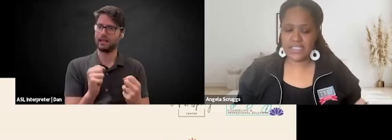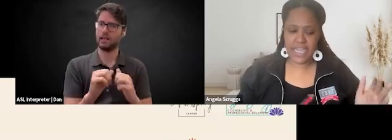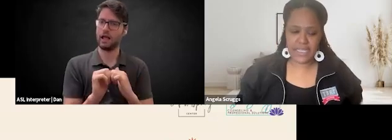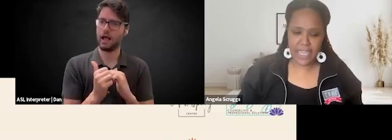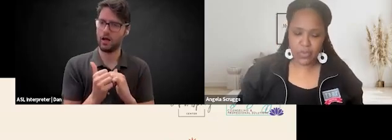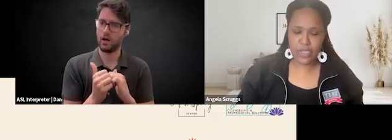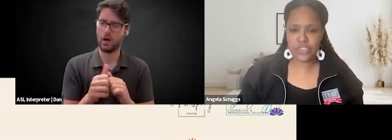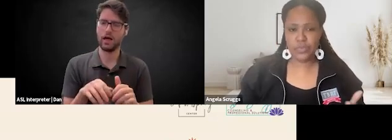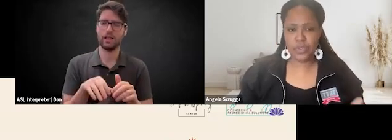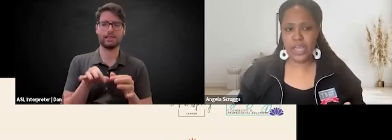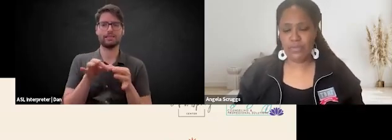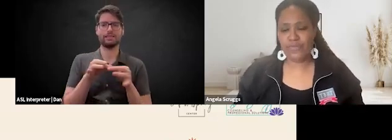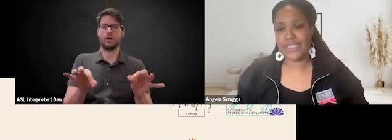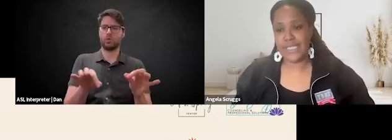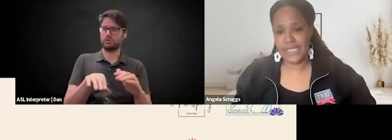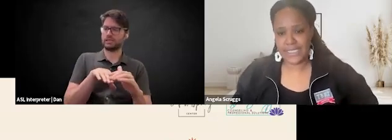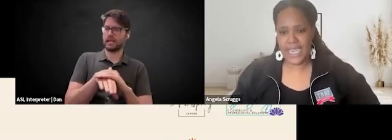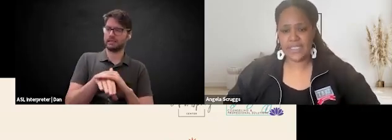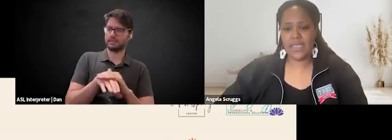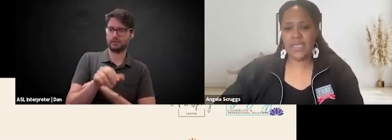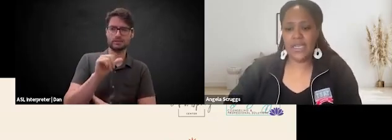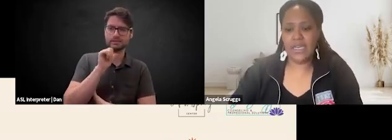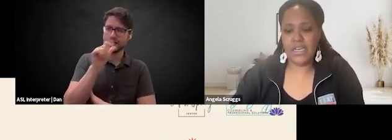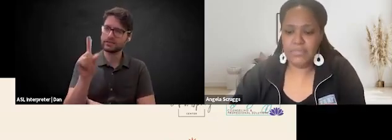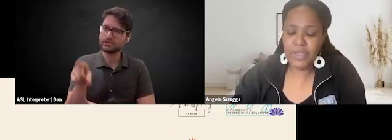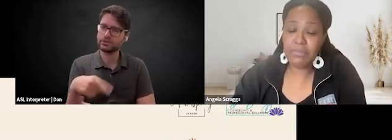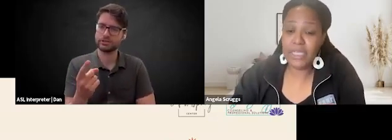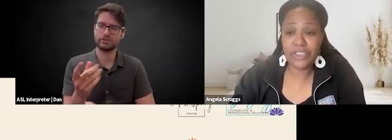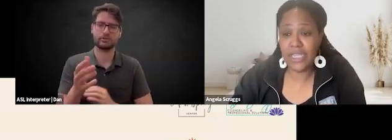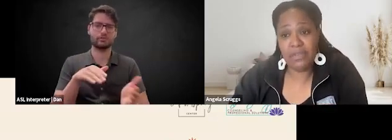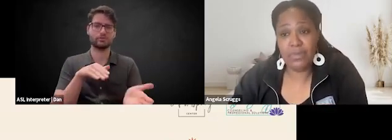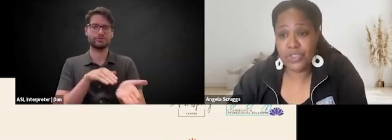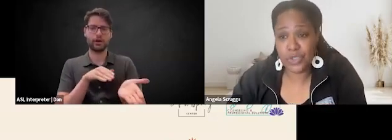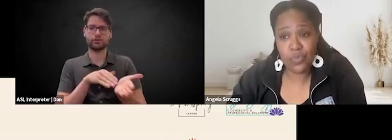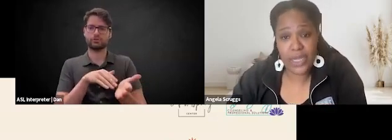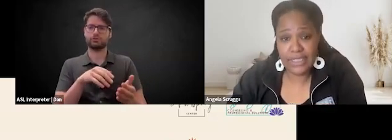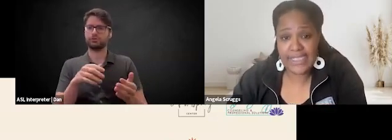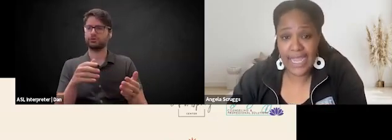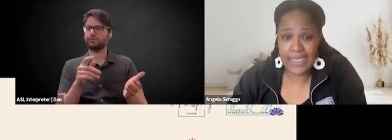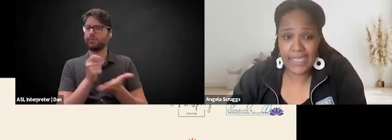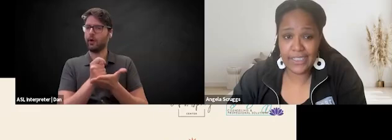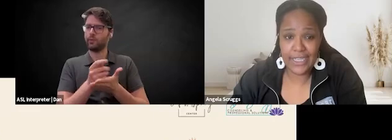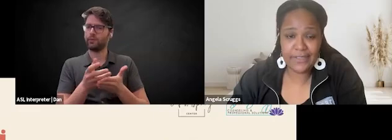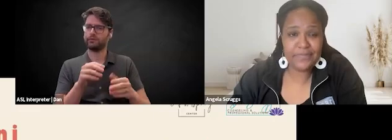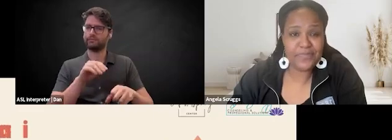because that language will help facilitate, um... mental and emotional wellness and healing.